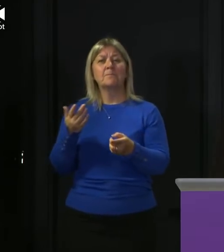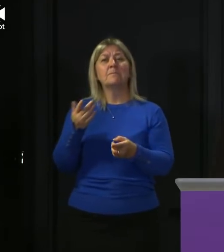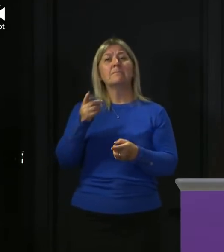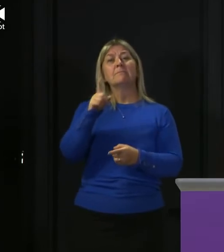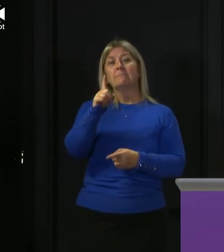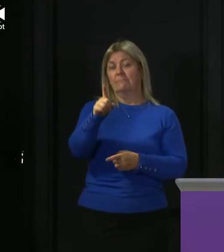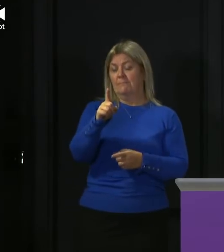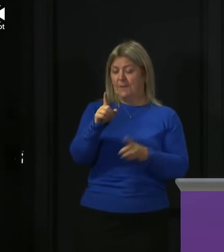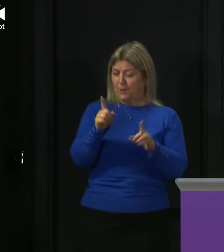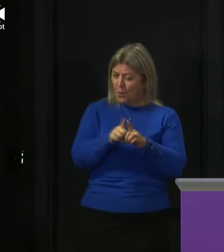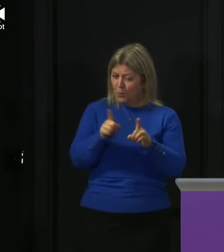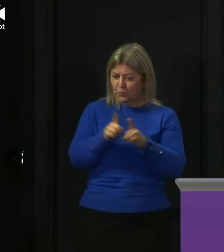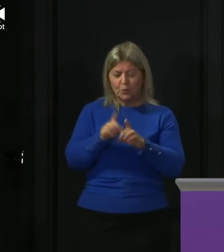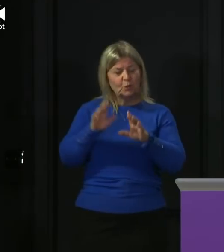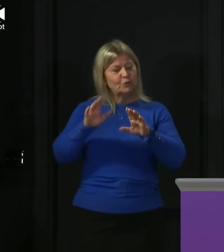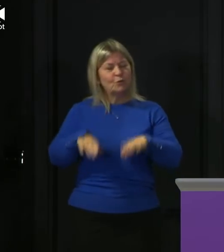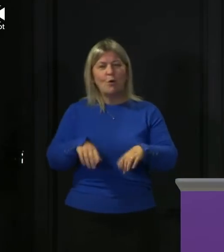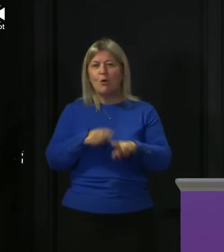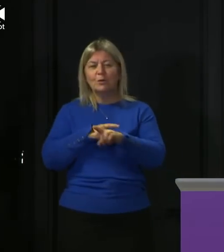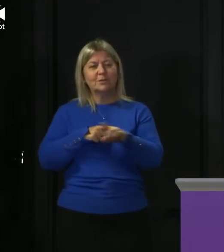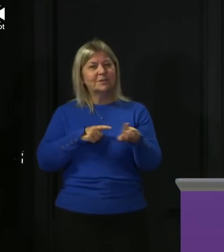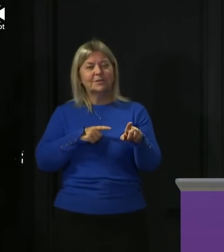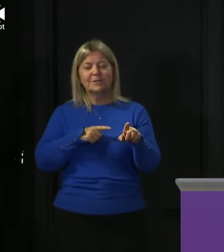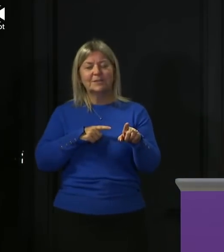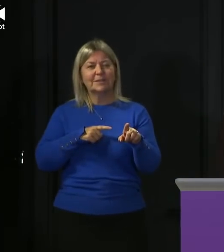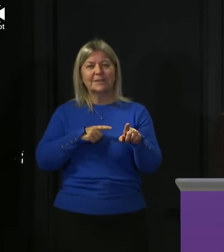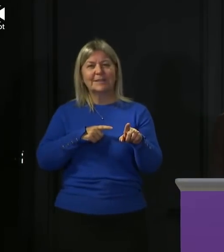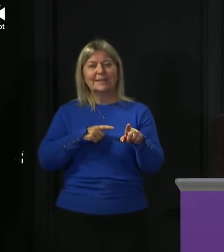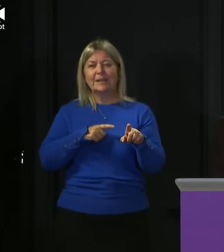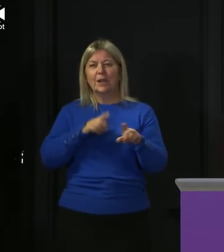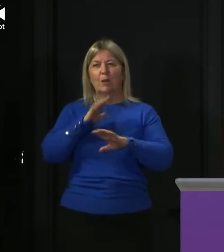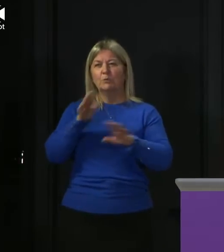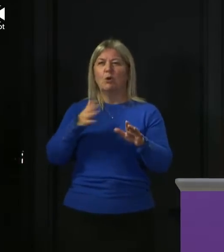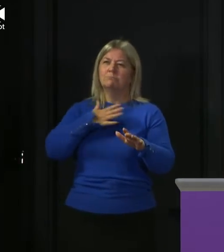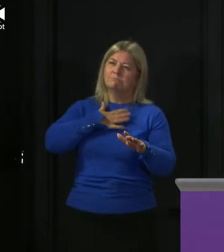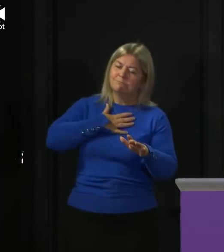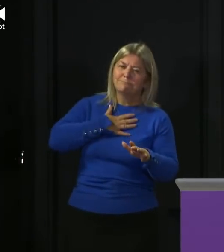and this is not meant to sound in any way, shape or form, unsympathetic because it is not,